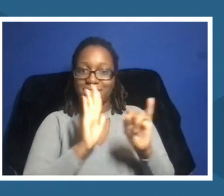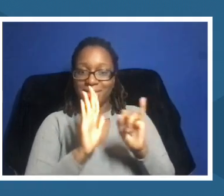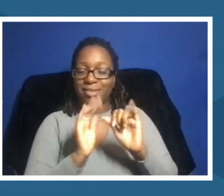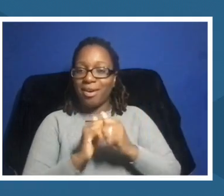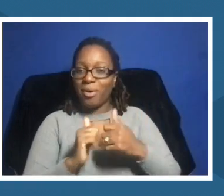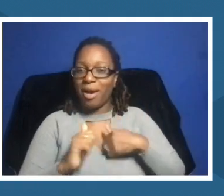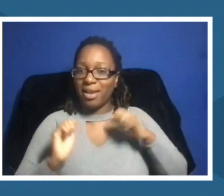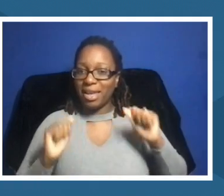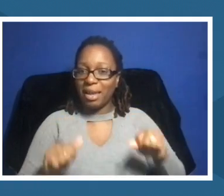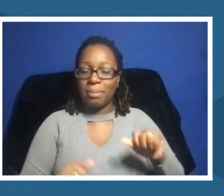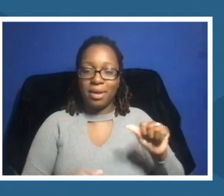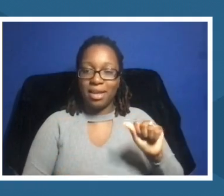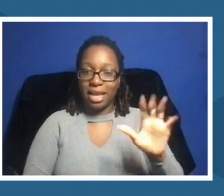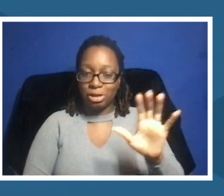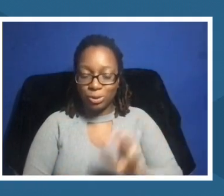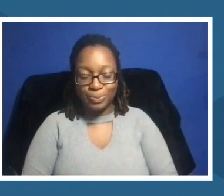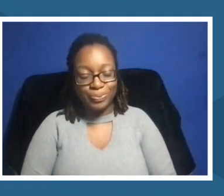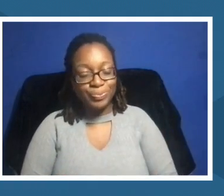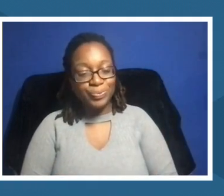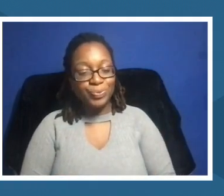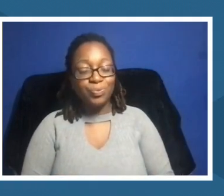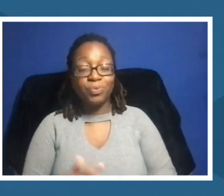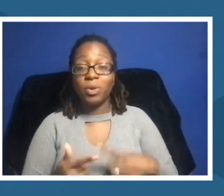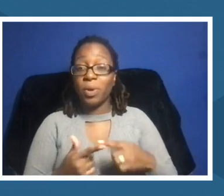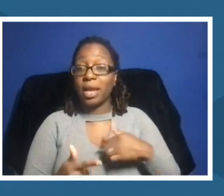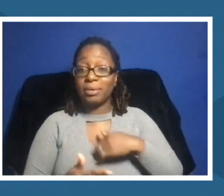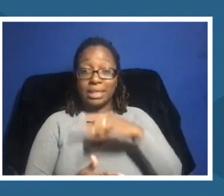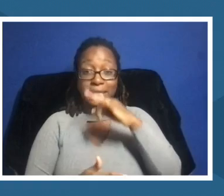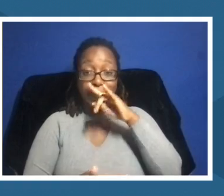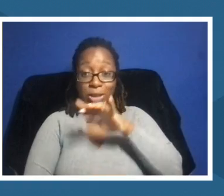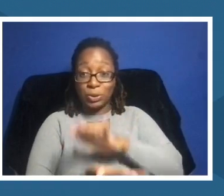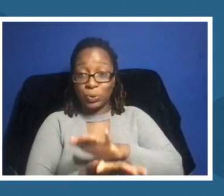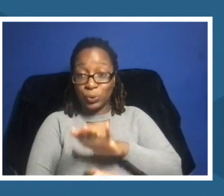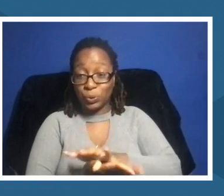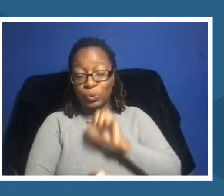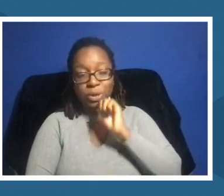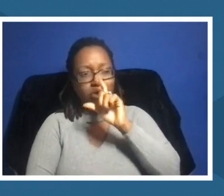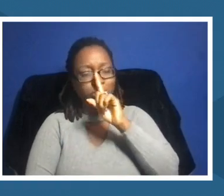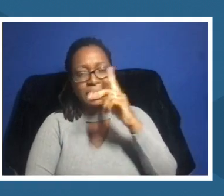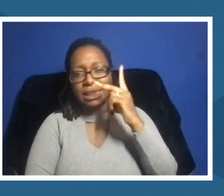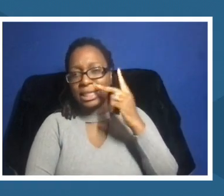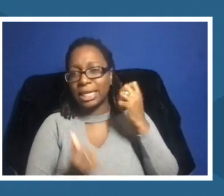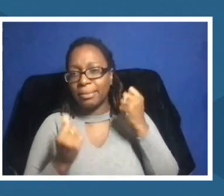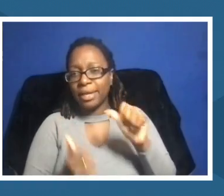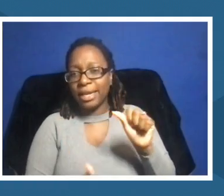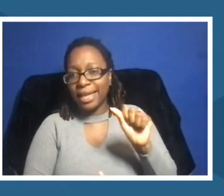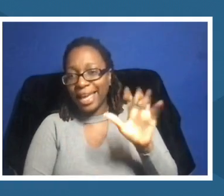when i was a kid in school not seeing a lot of asian asian american people and